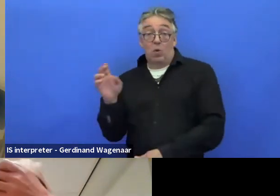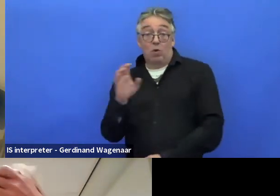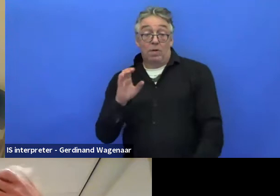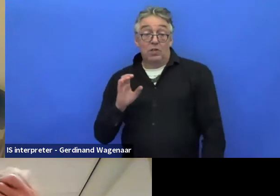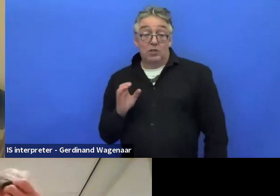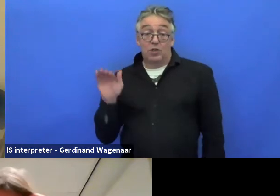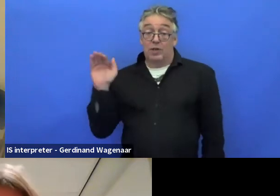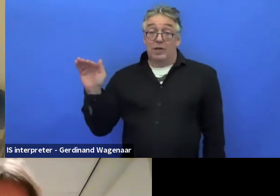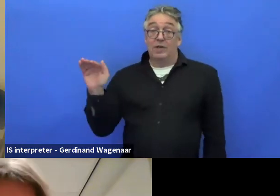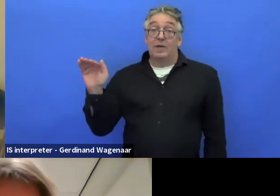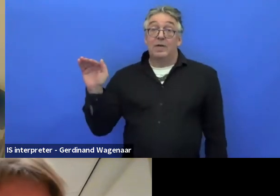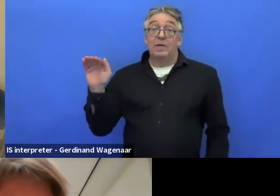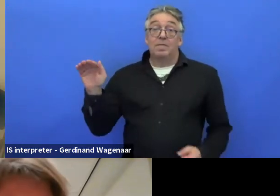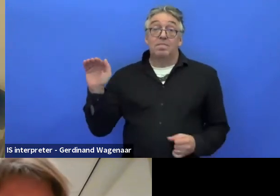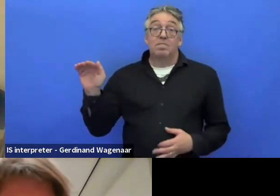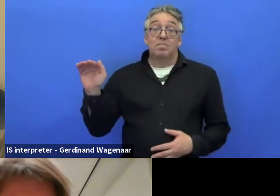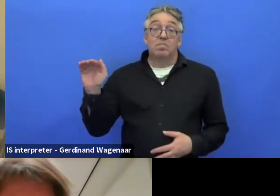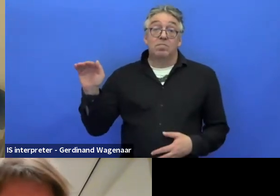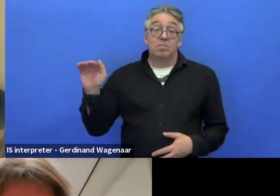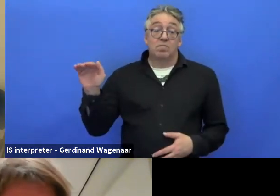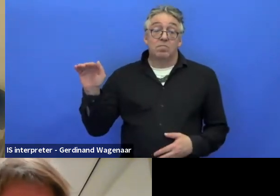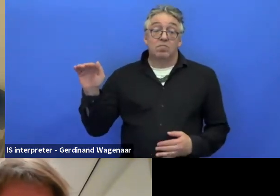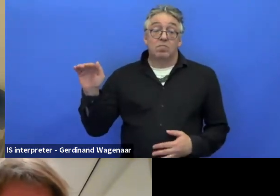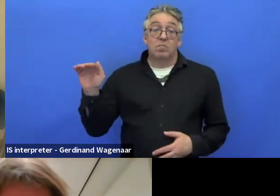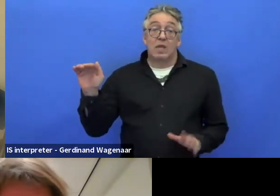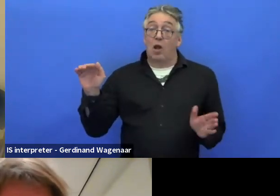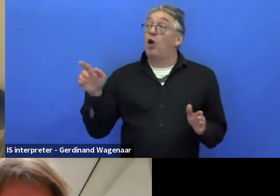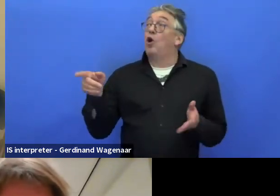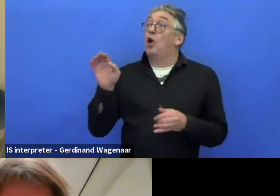that the Commission fully exercise its monitoring